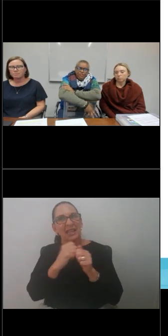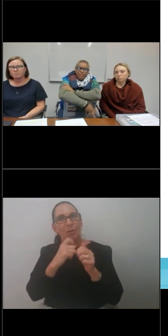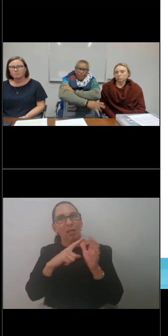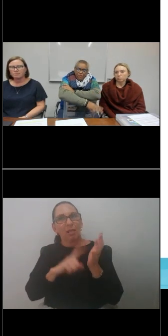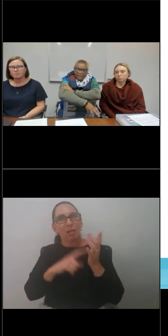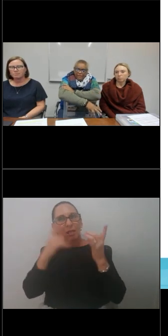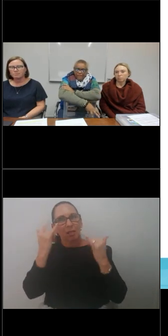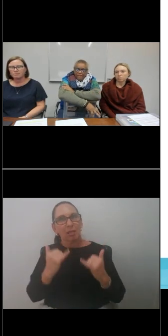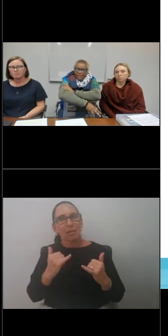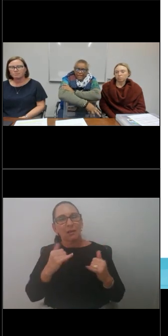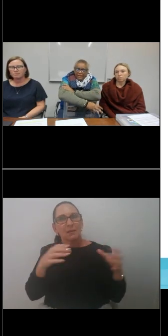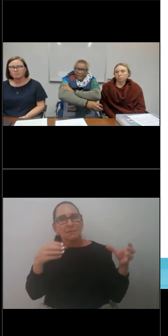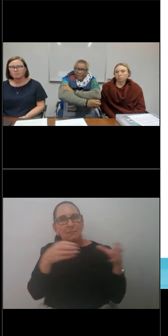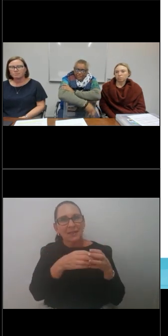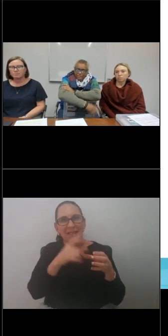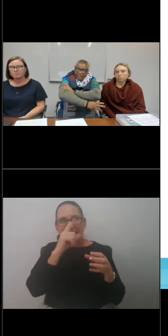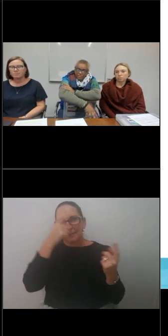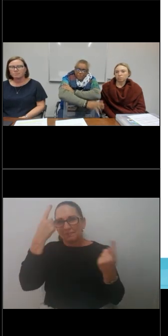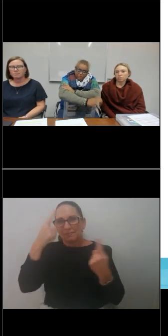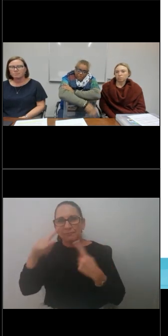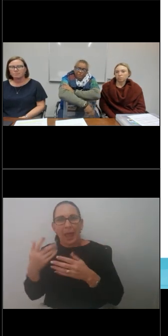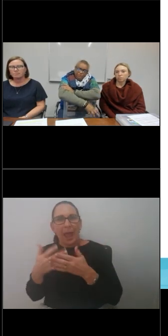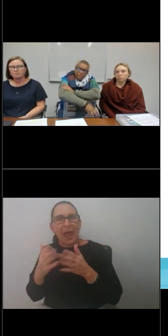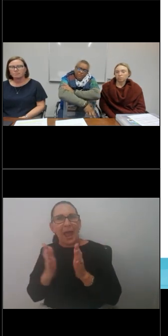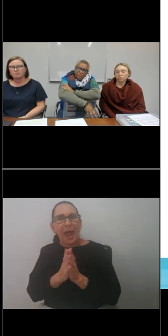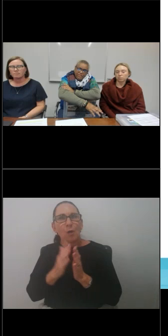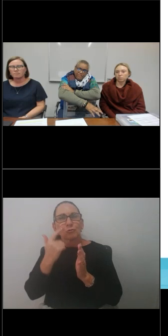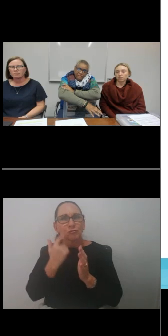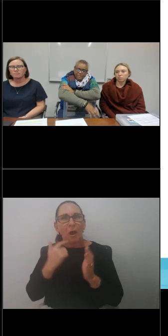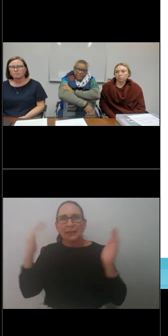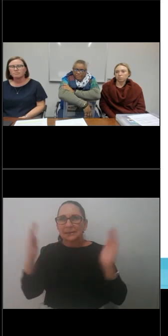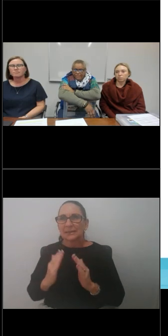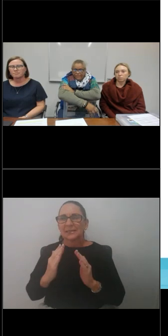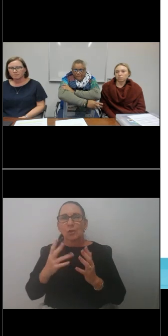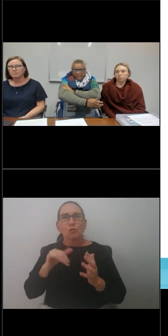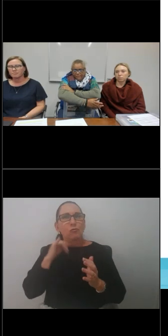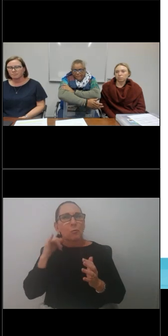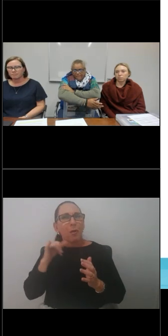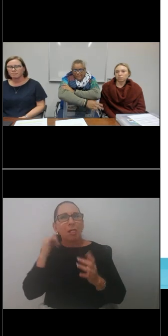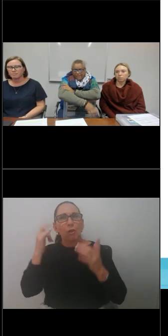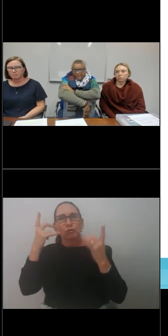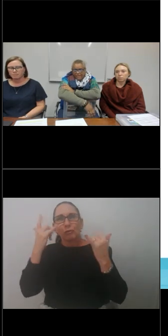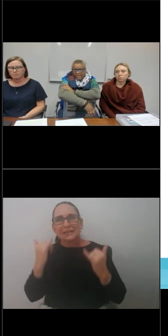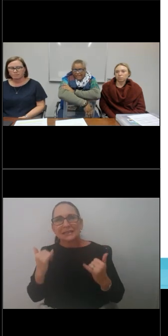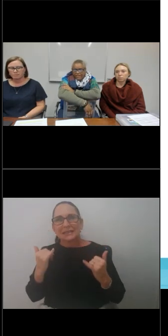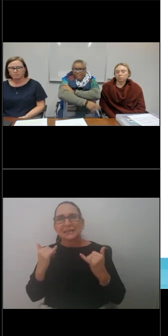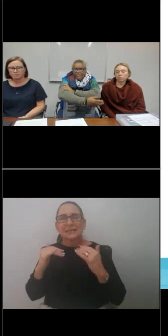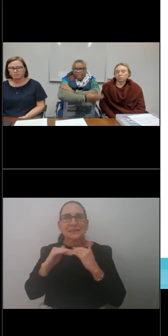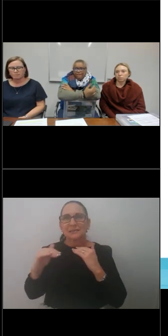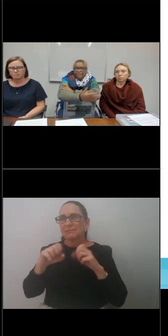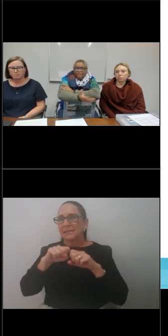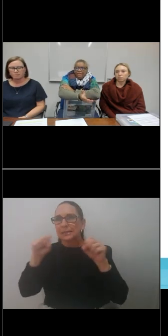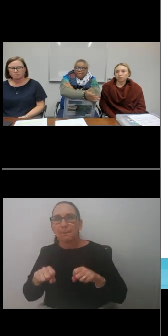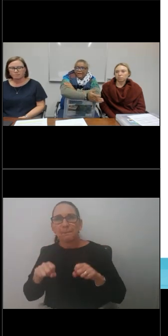common legal um issues within the criminal justice system um and there's agencies about the barriers